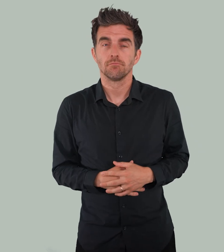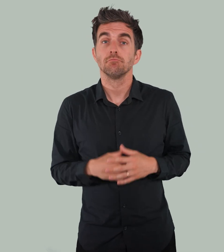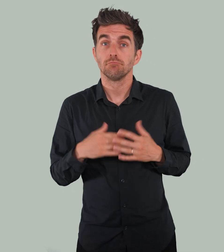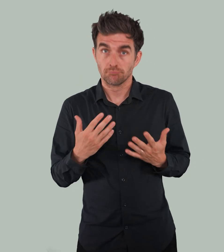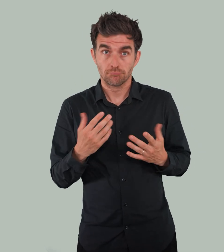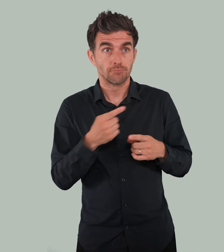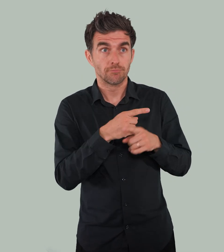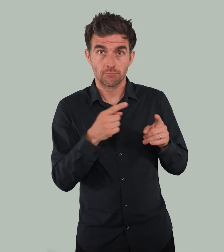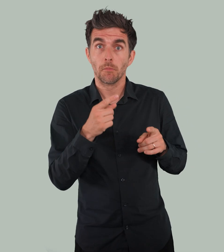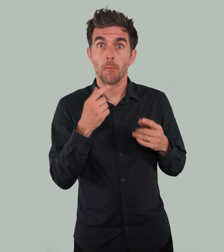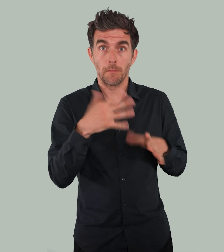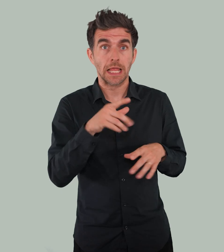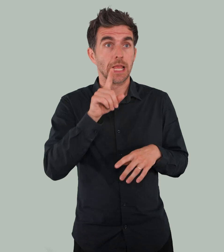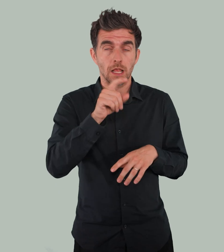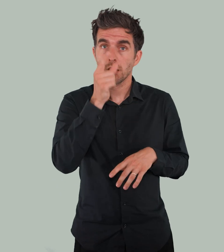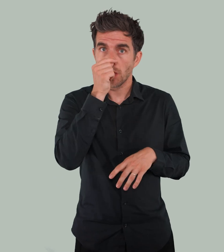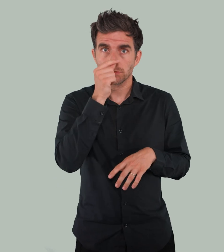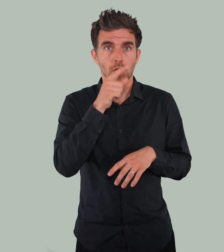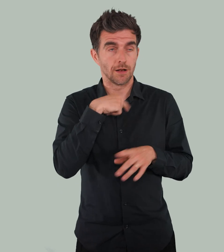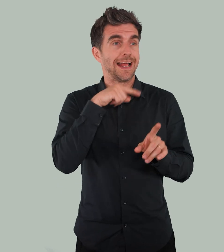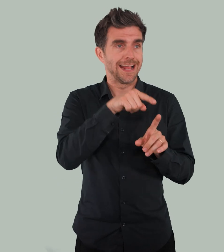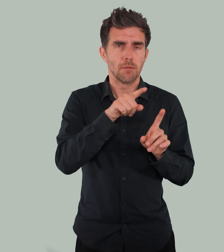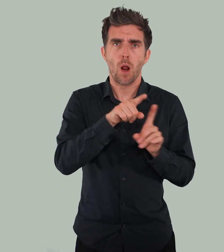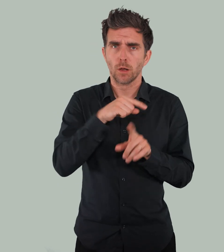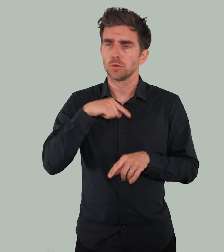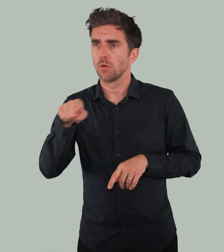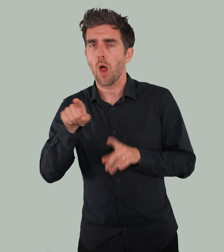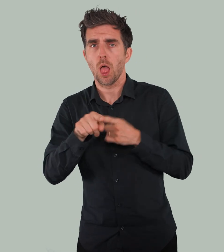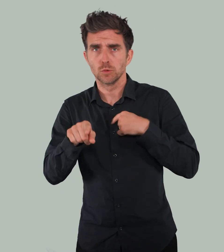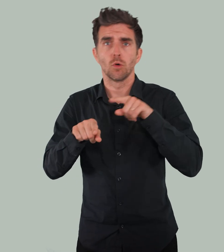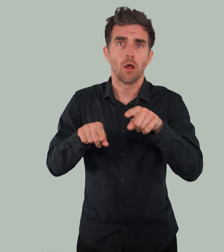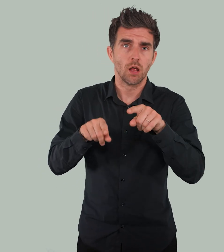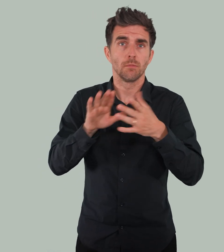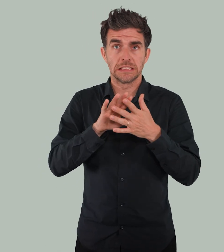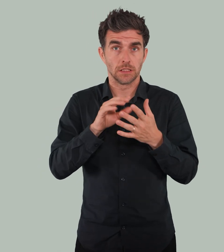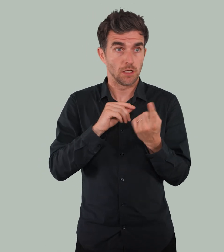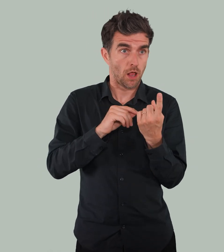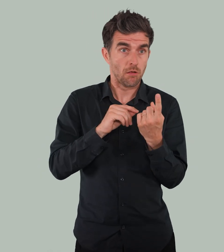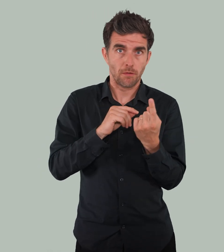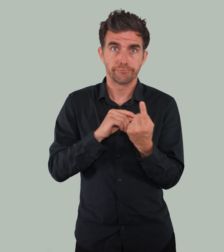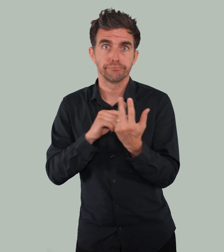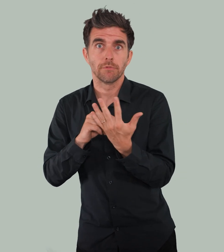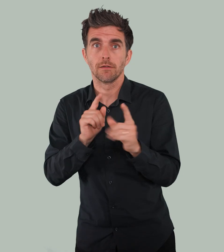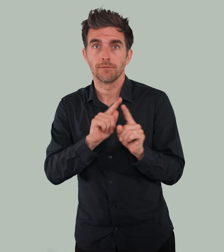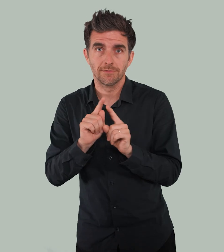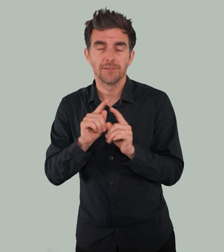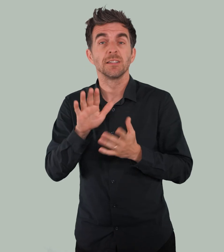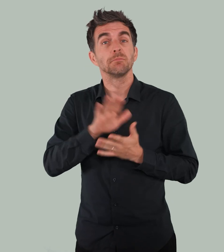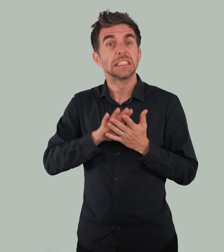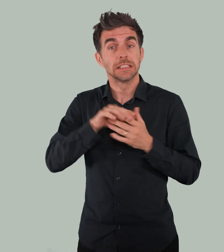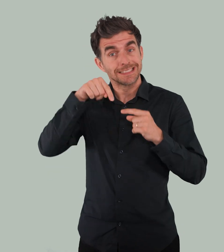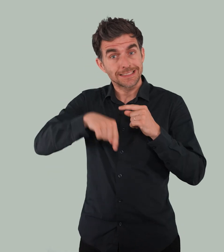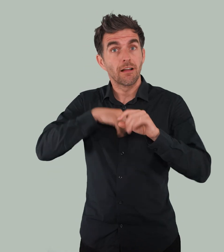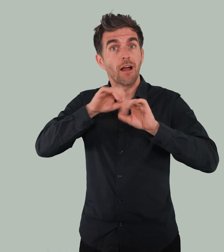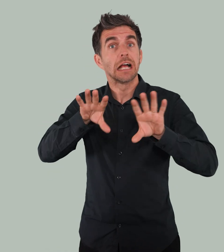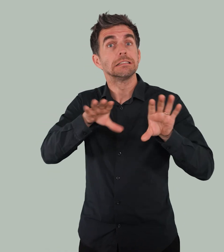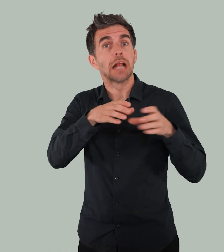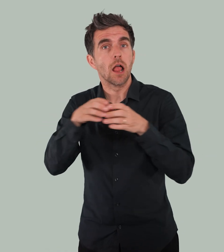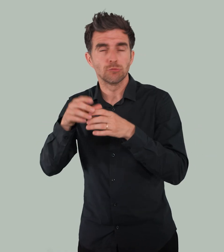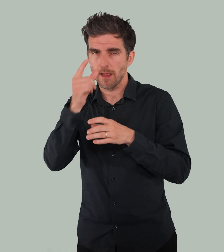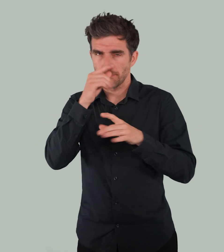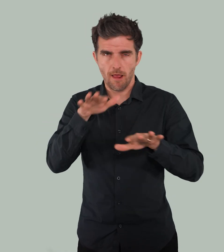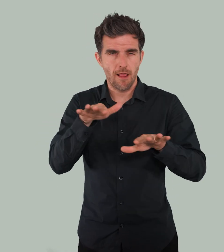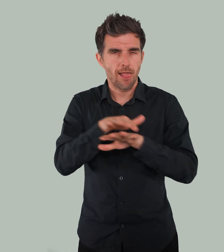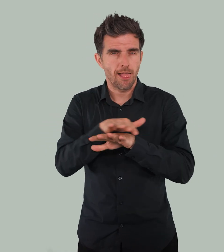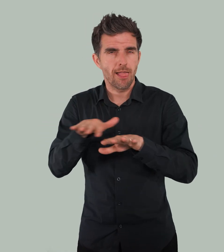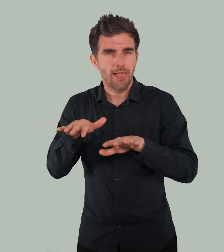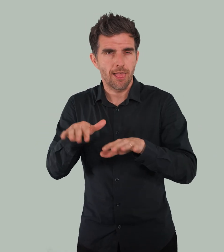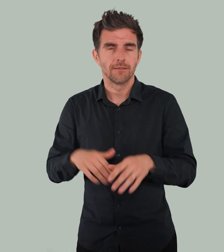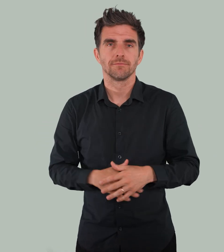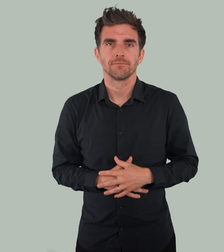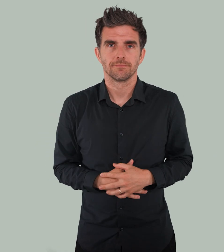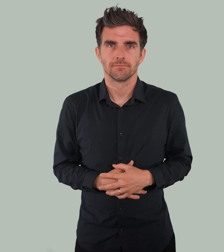Those who did could select more than one group, meaning categories may overlap.